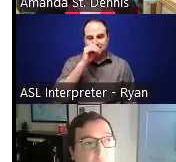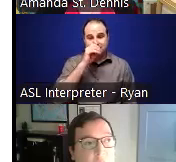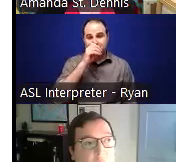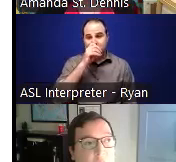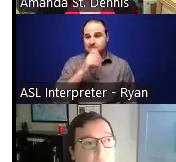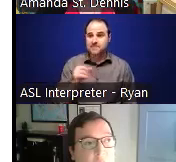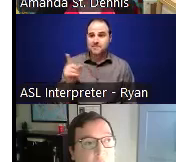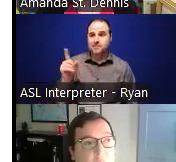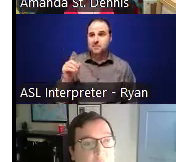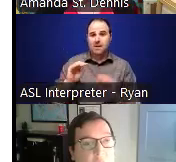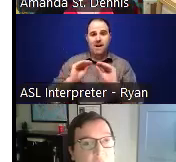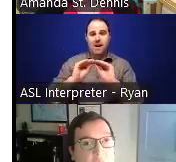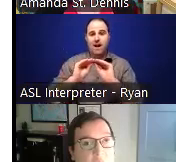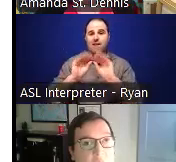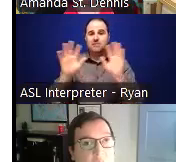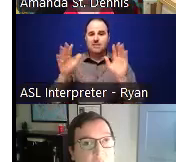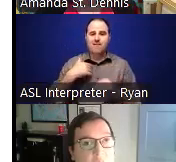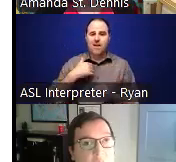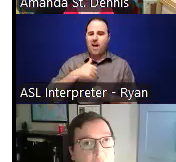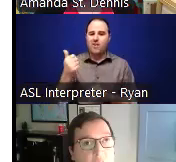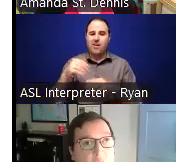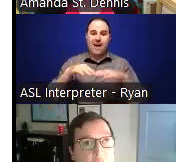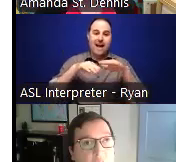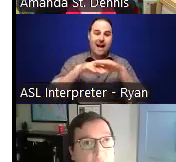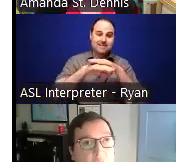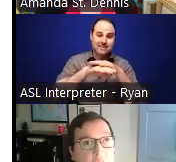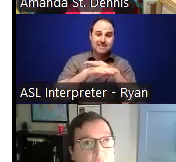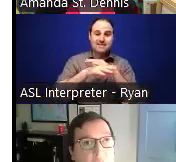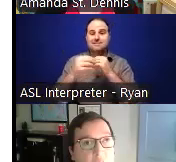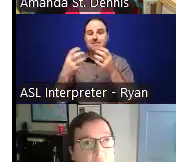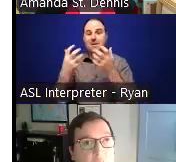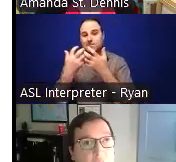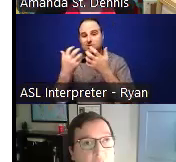but we also wanted to touch on conferences in part because we're actually at a conference